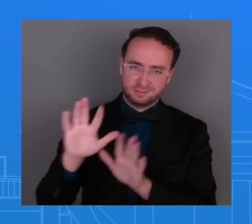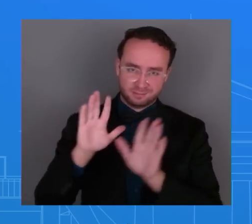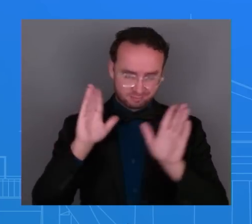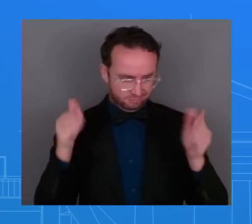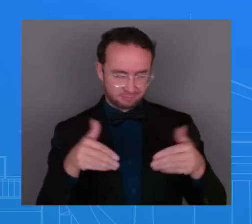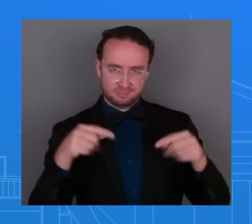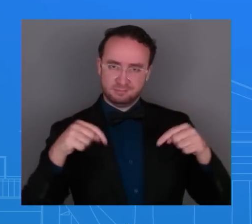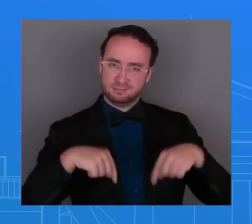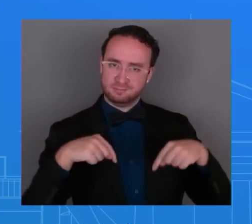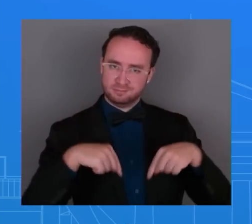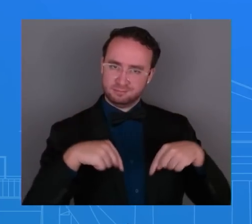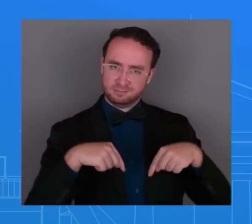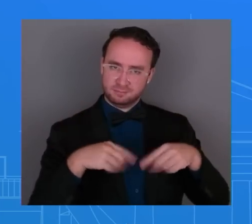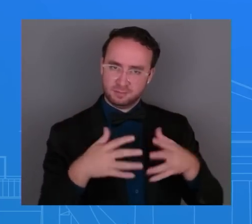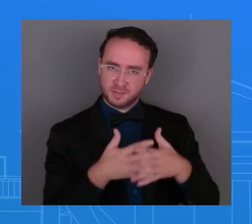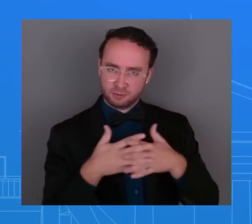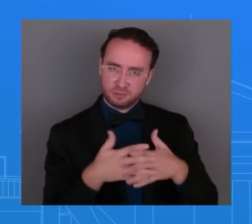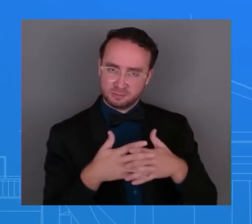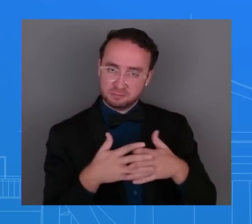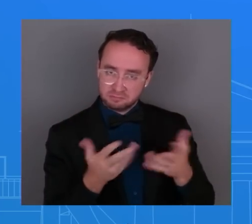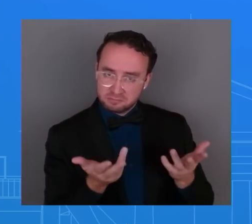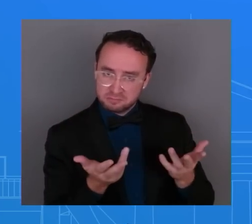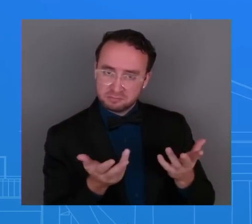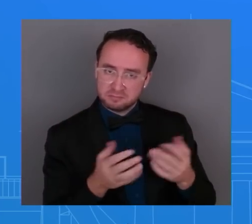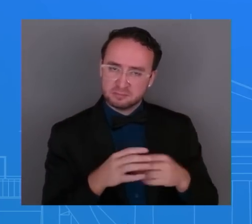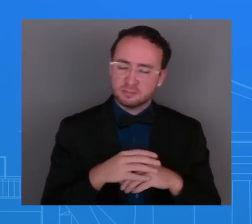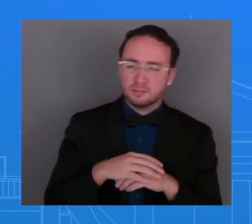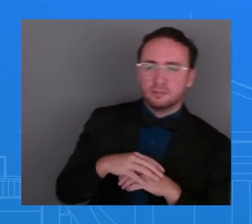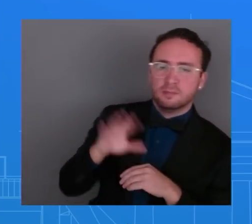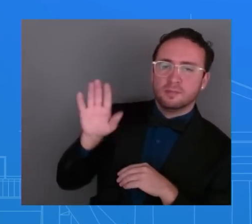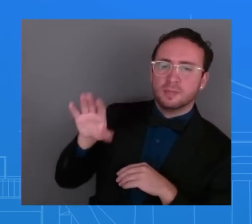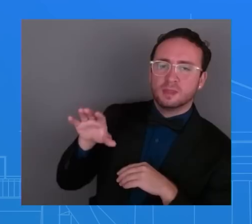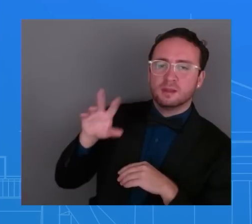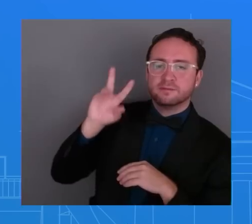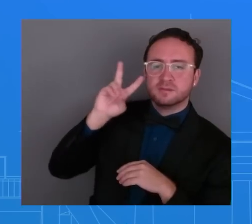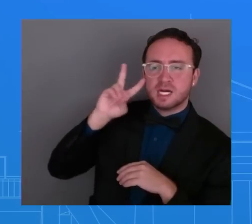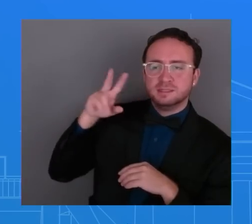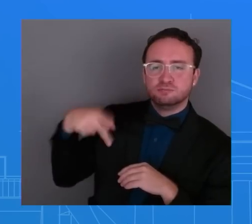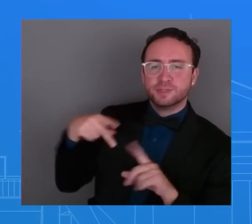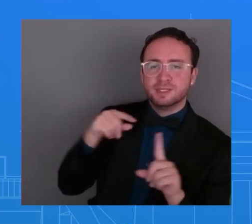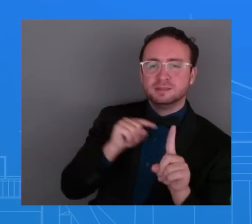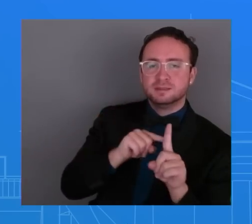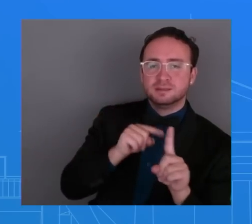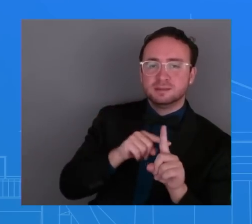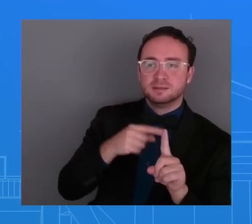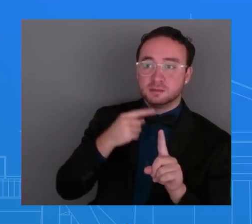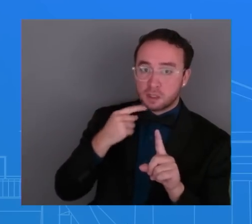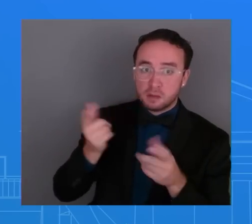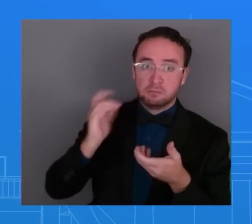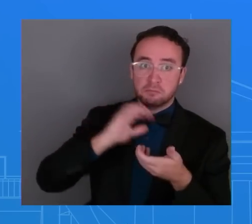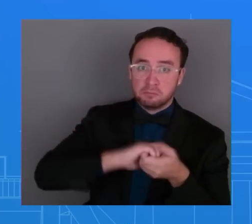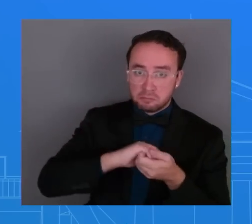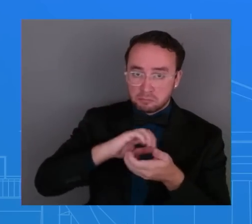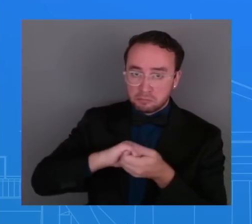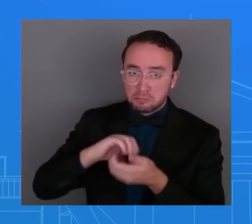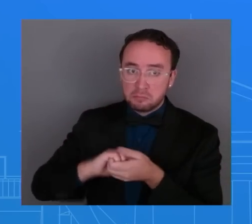has been a partner in all of the -- the heavy lifts over these last three and a half years. Ms. Jean-Pierre: Yeah. The Press: Given that they've worked so closely together